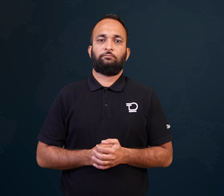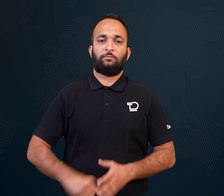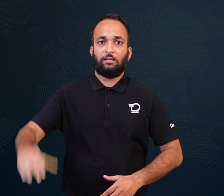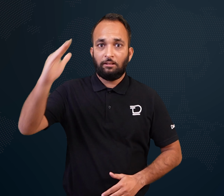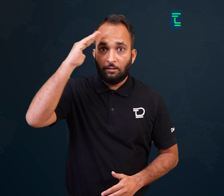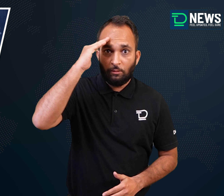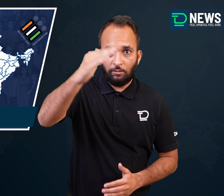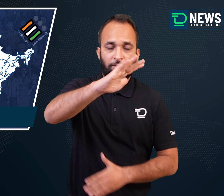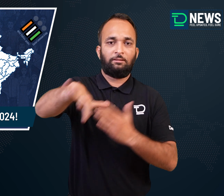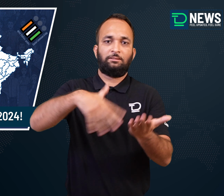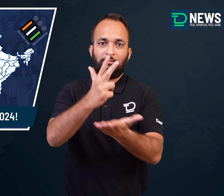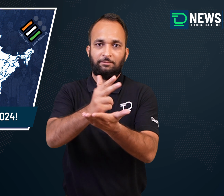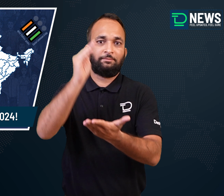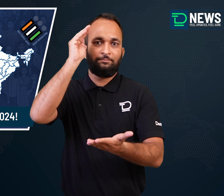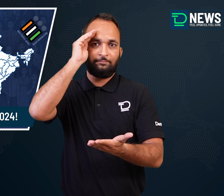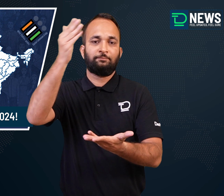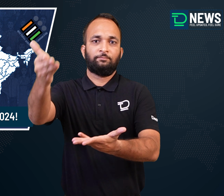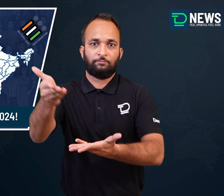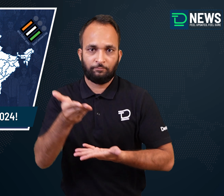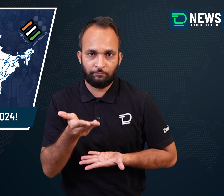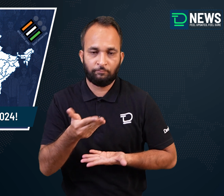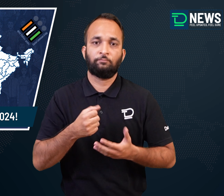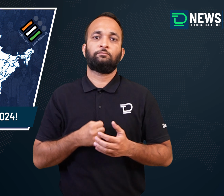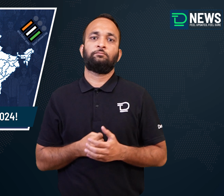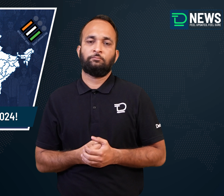Hi, welcome to Deaf Talks News.